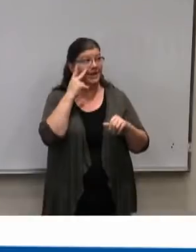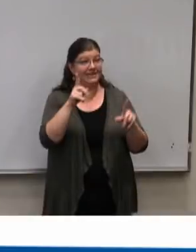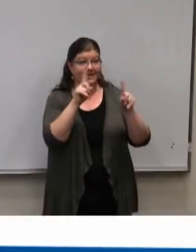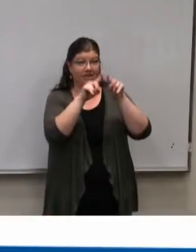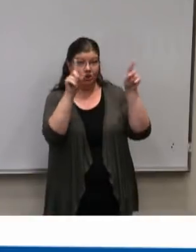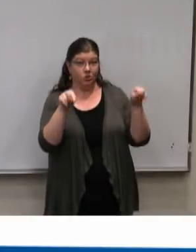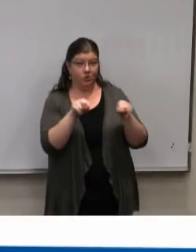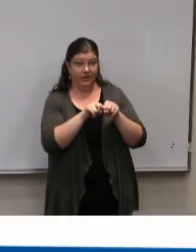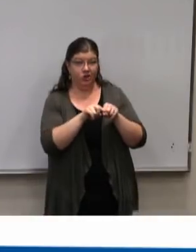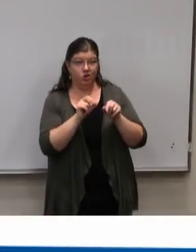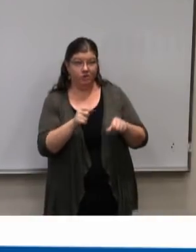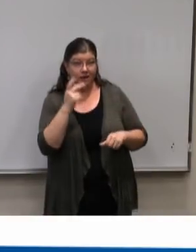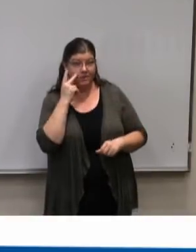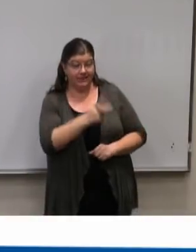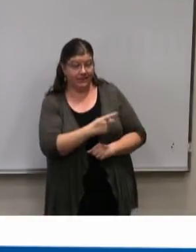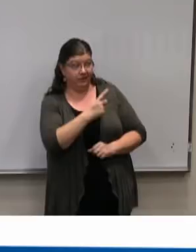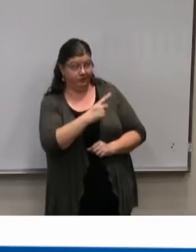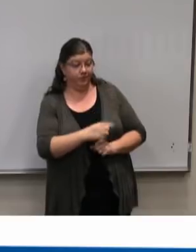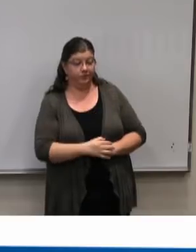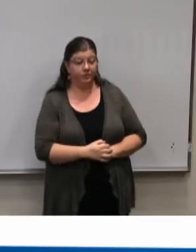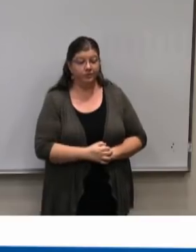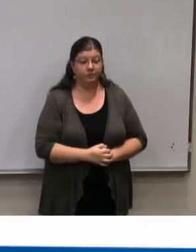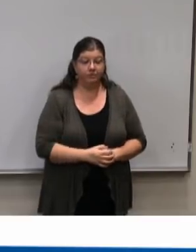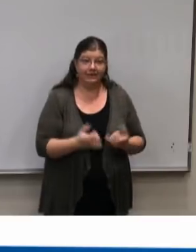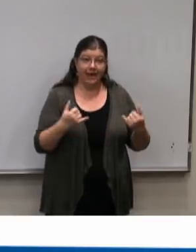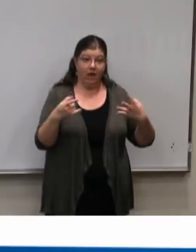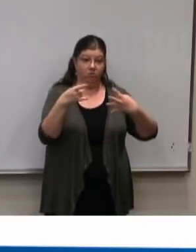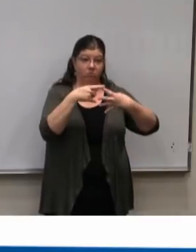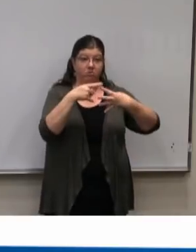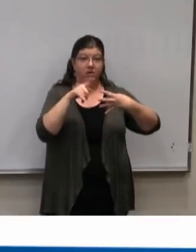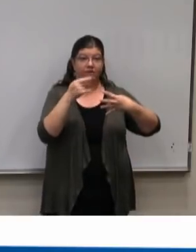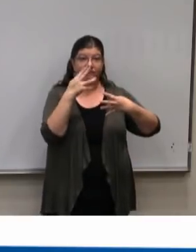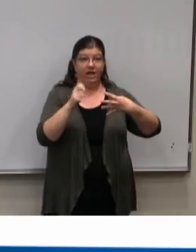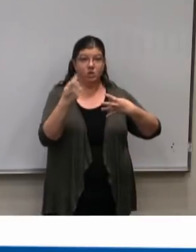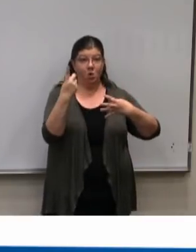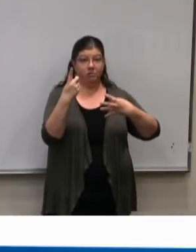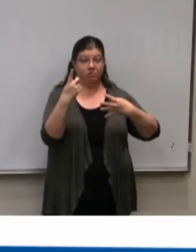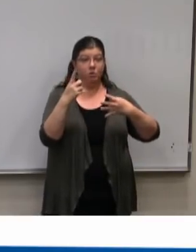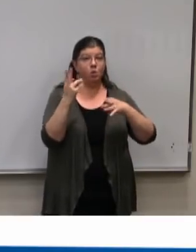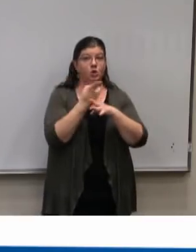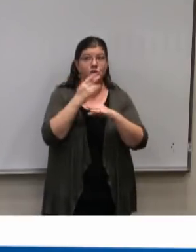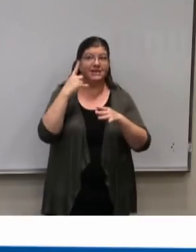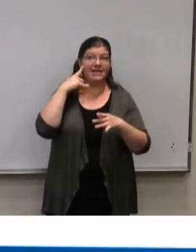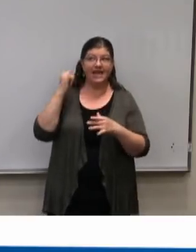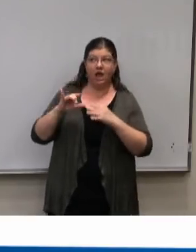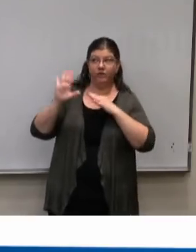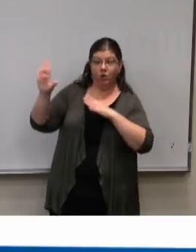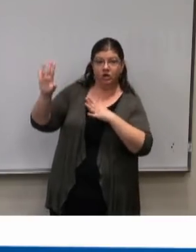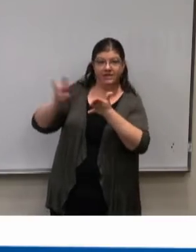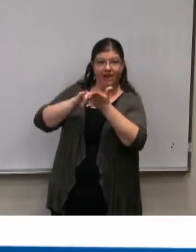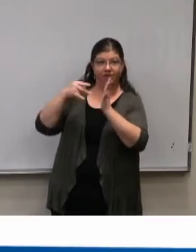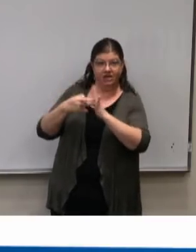you should be able to see on the screen that we're in phase one right now, and we're using the California definition of what the stages are.